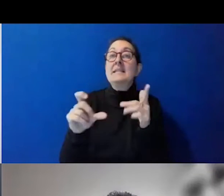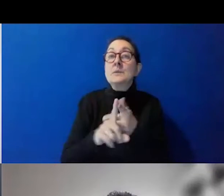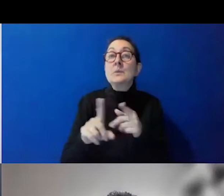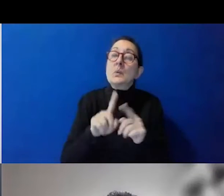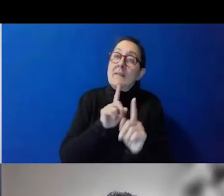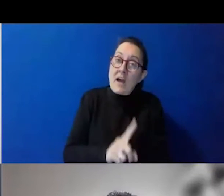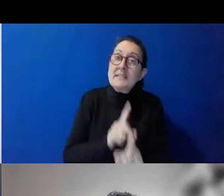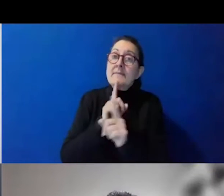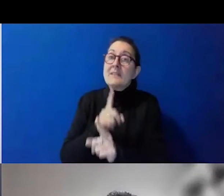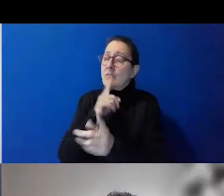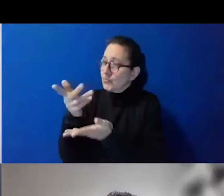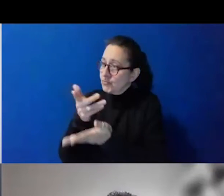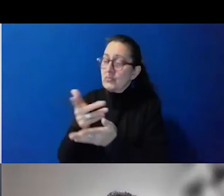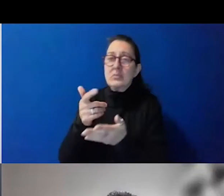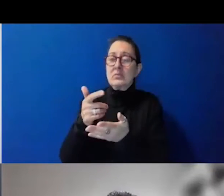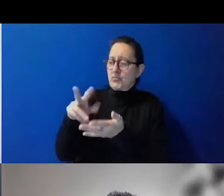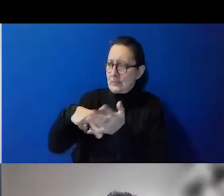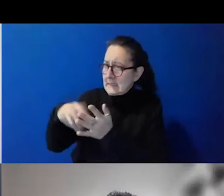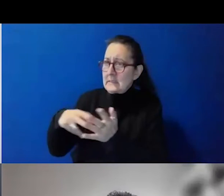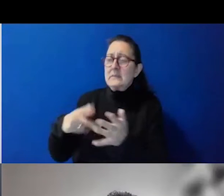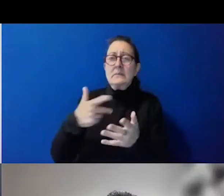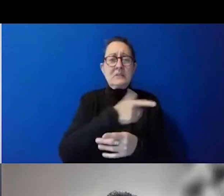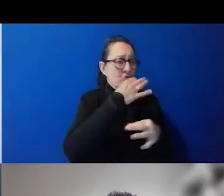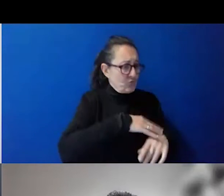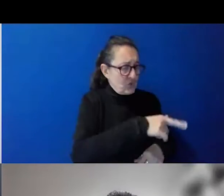the deal the thing with the children's court is that because I'm representing children who don't